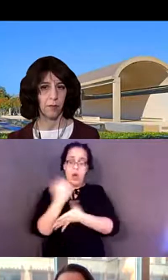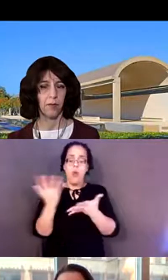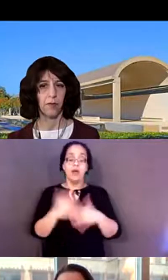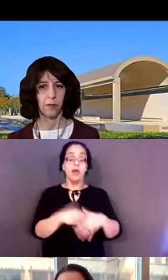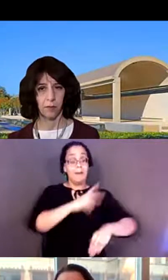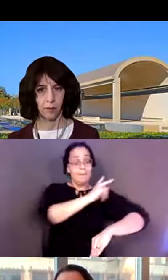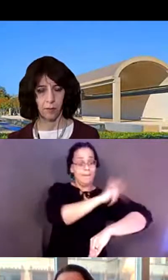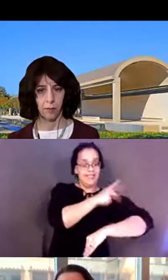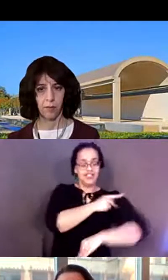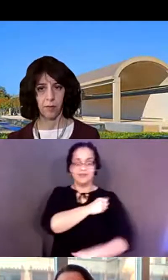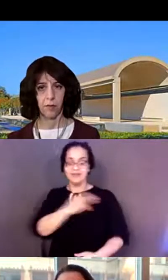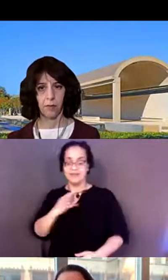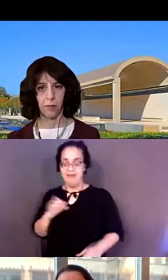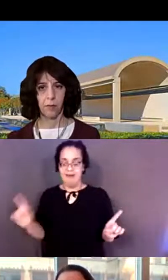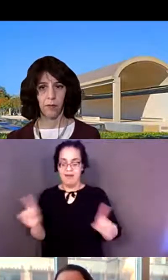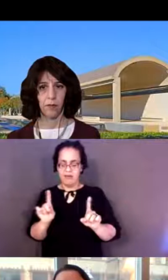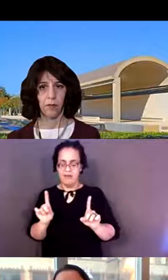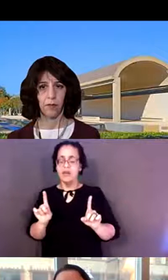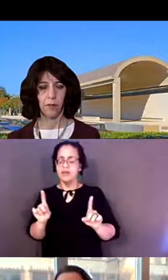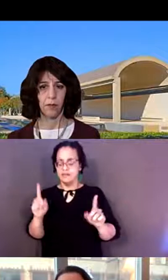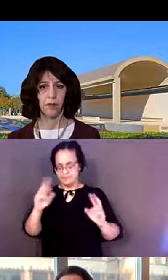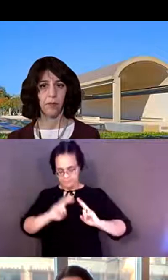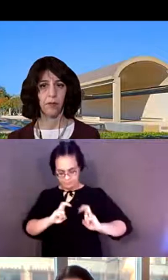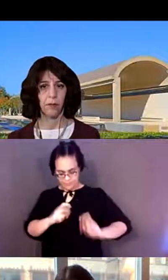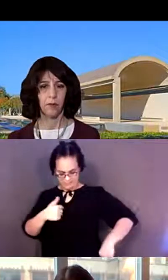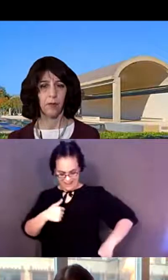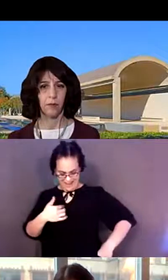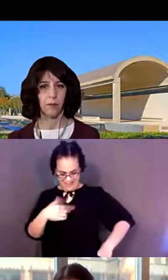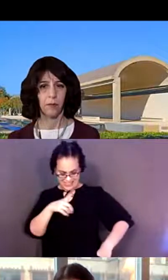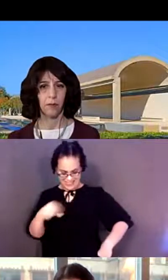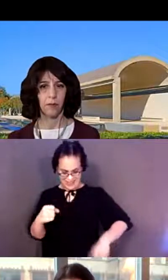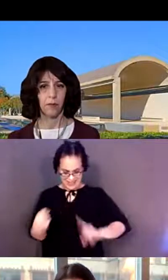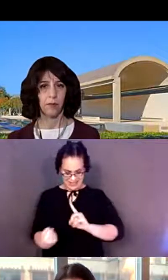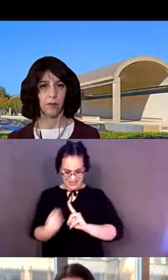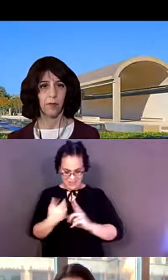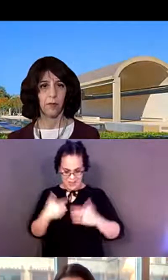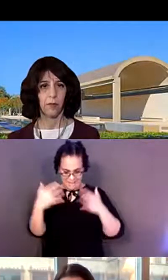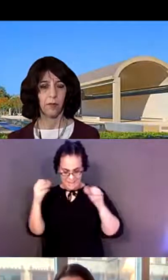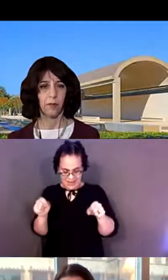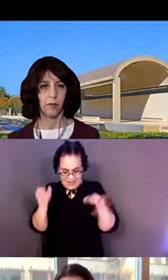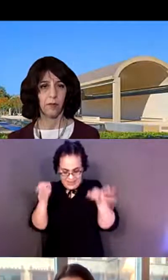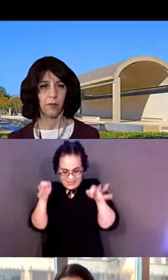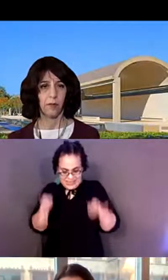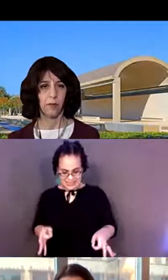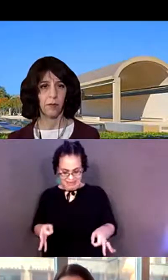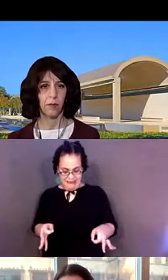to ask themselves, hey, do I have a disability that impacts my ability to make medical decisions or understand